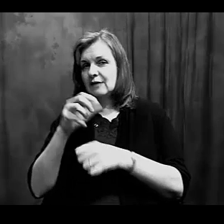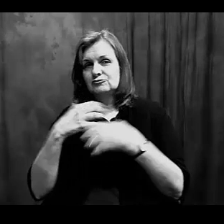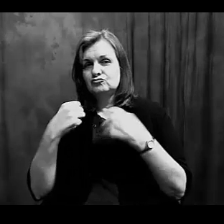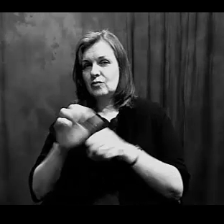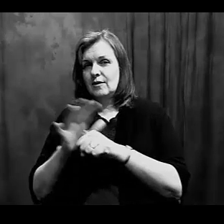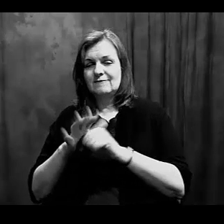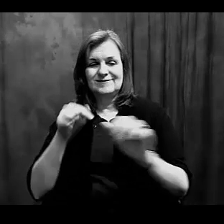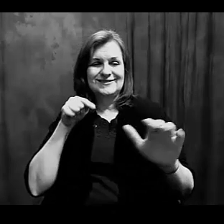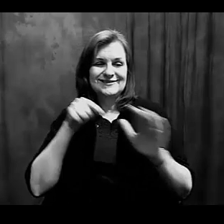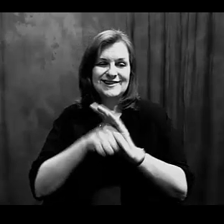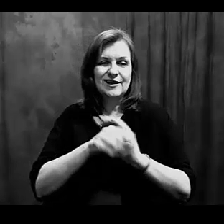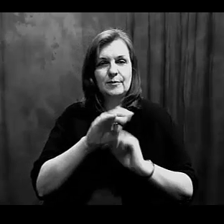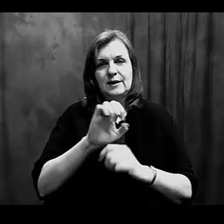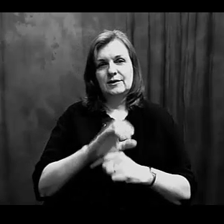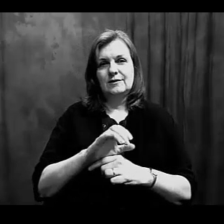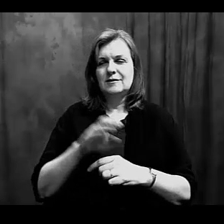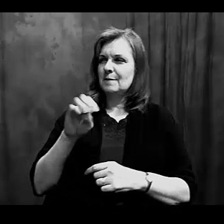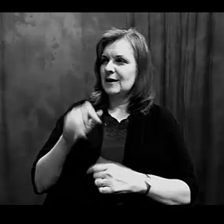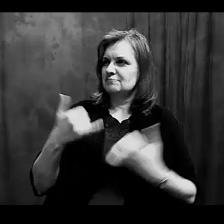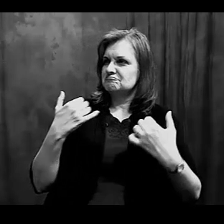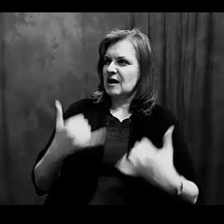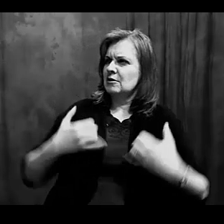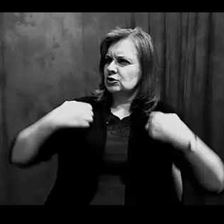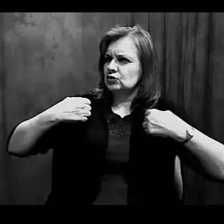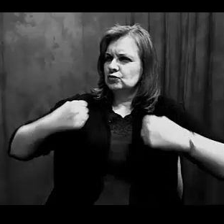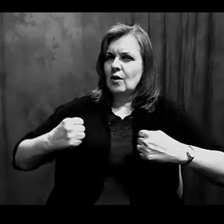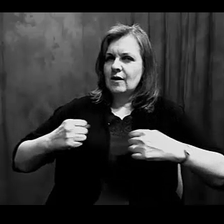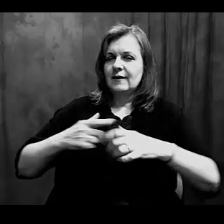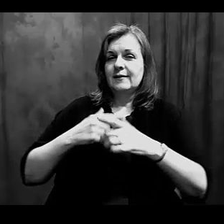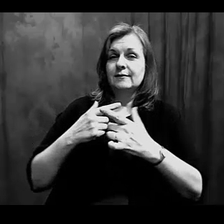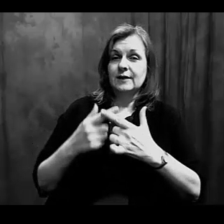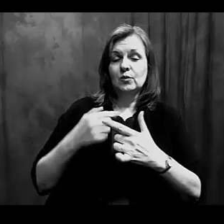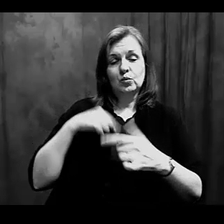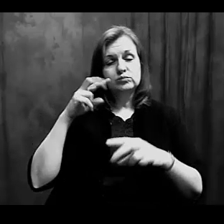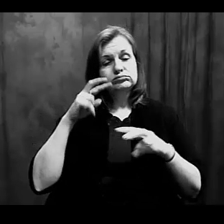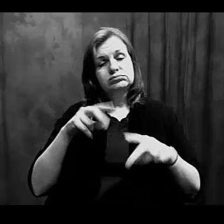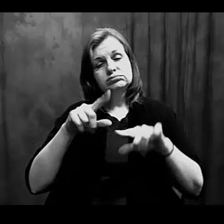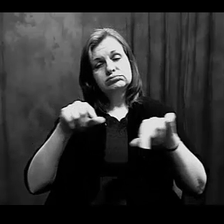may not be strong enough to kill the bacteria the bacteria are now very strong